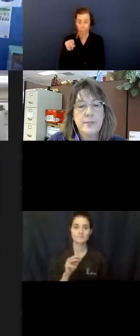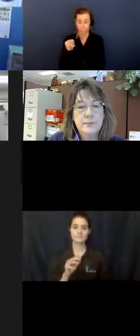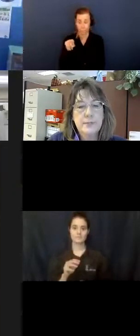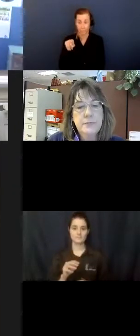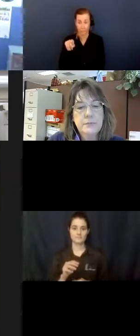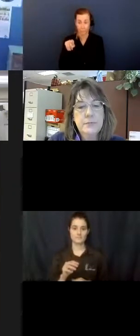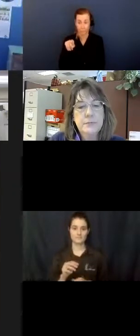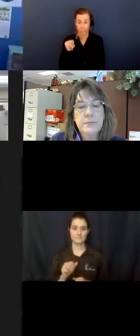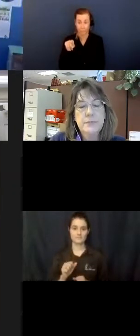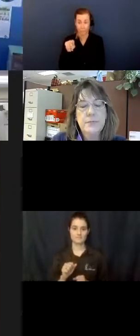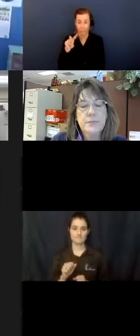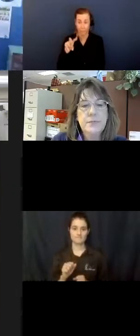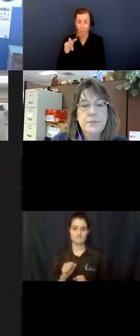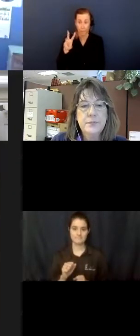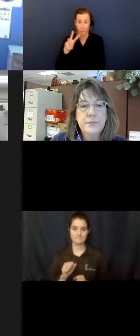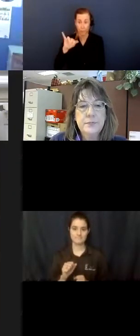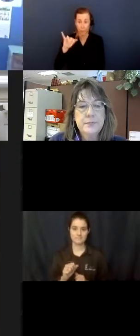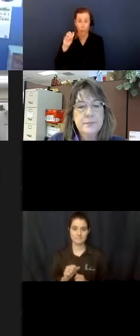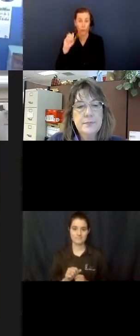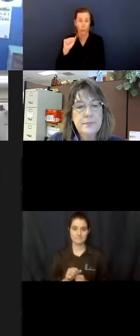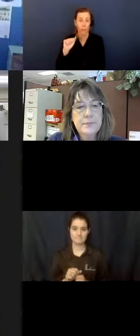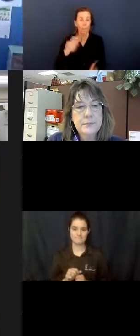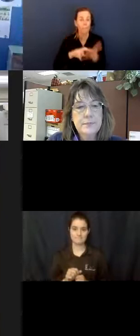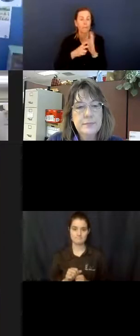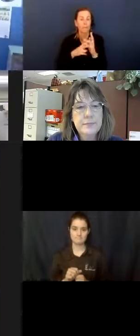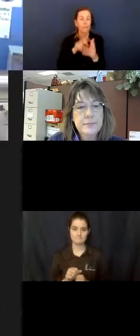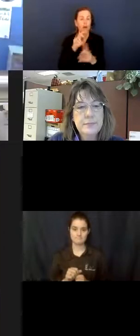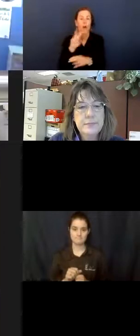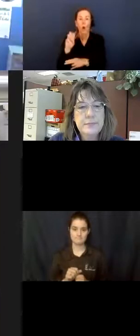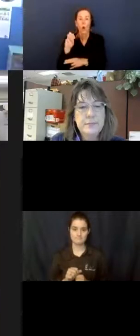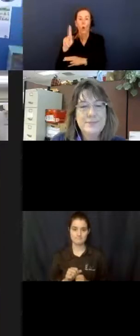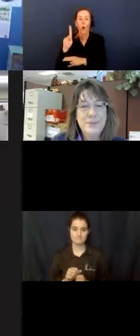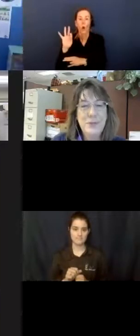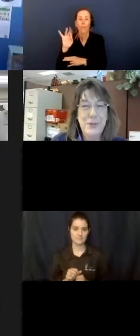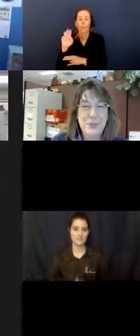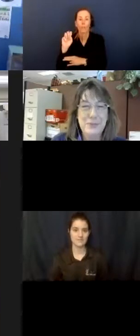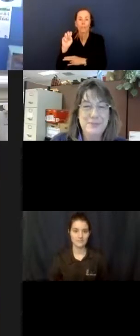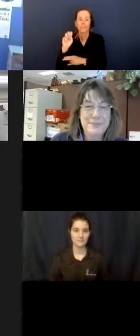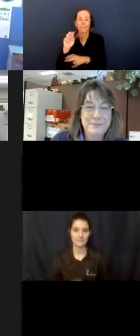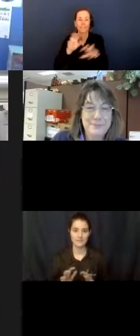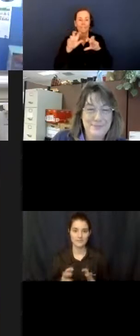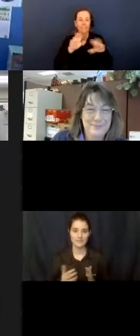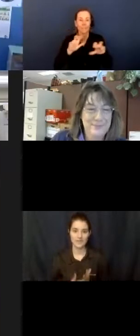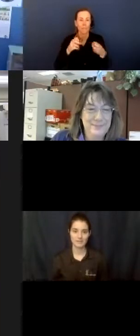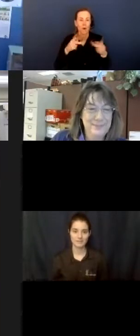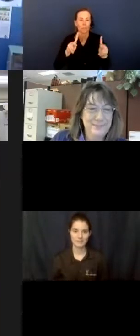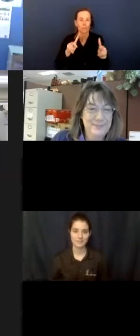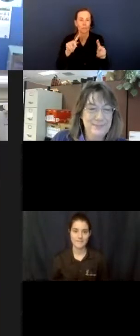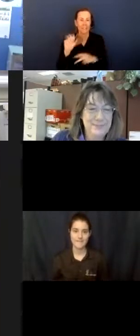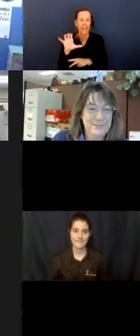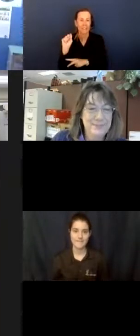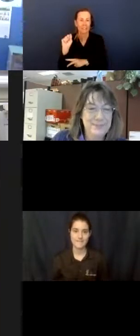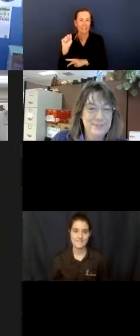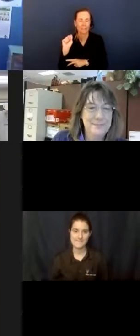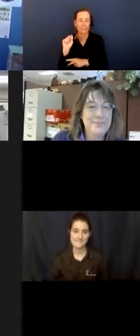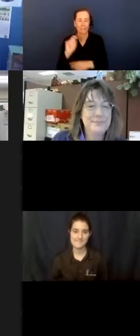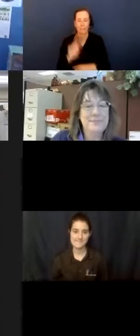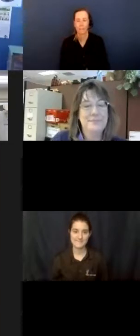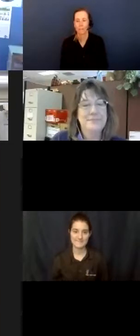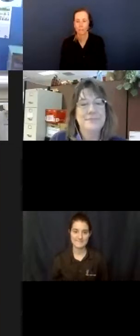Jacque: Yes. WIOA stands for Workforce Investment Opportunity Acts